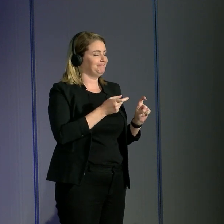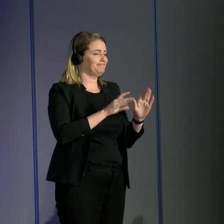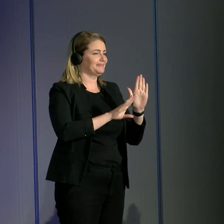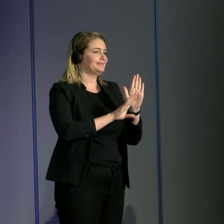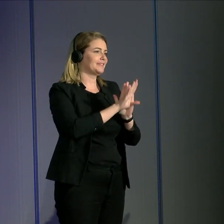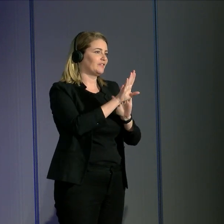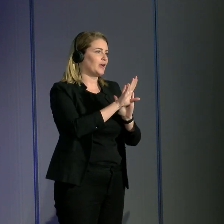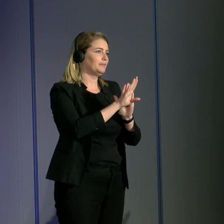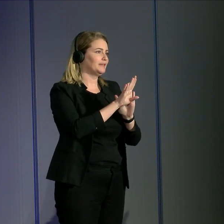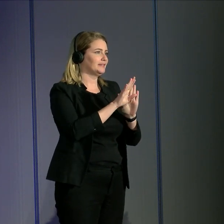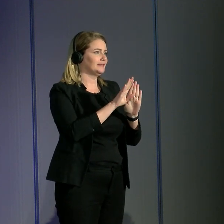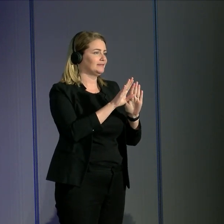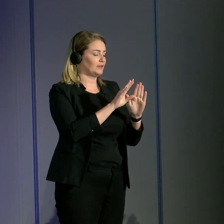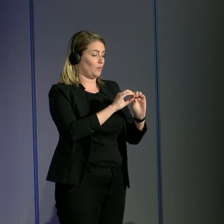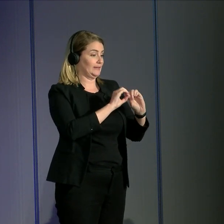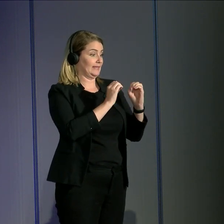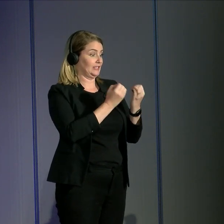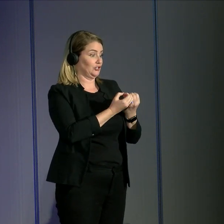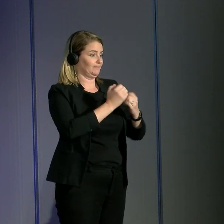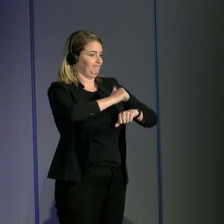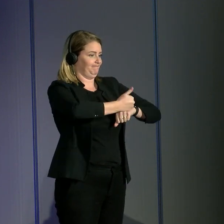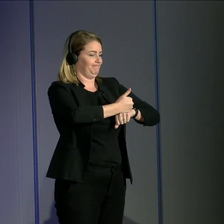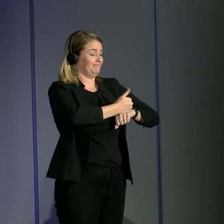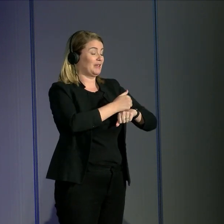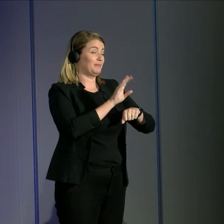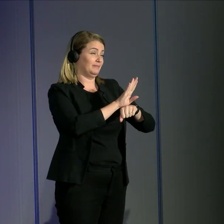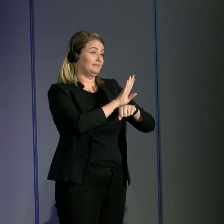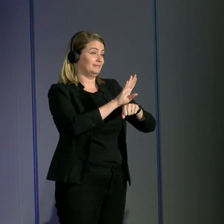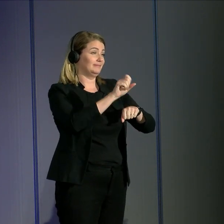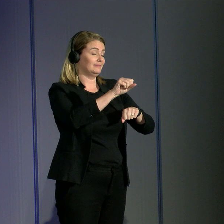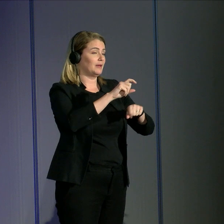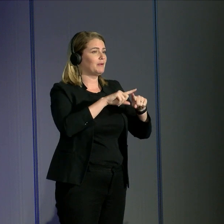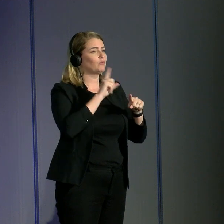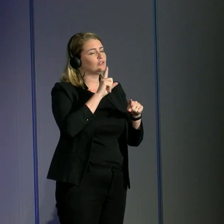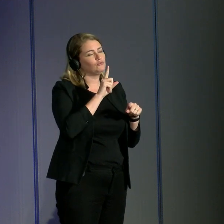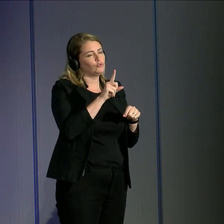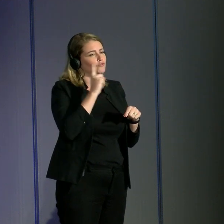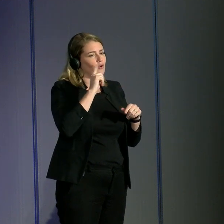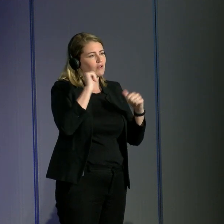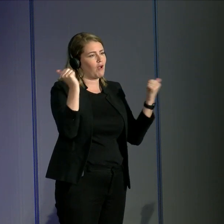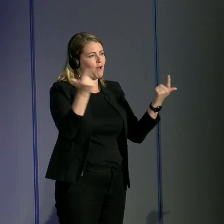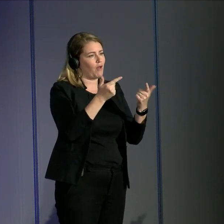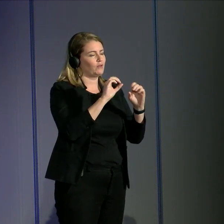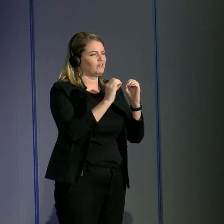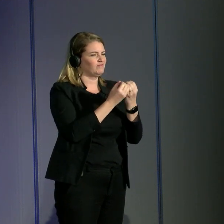in an organization, particularly, an enterprise, but it's true of all organizations.